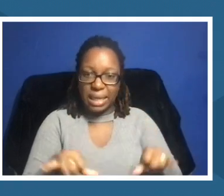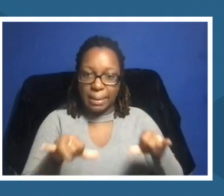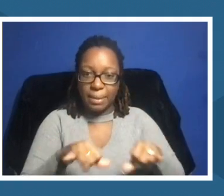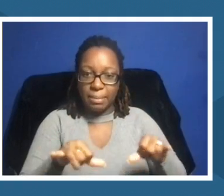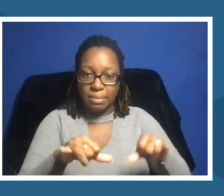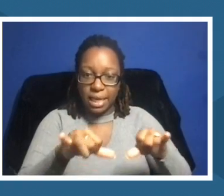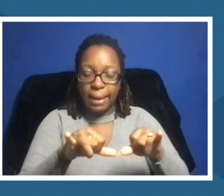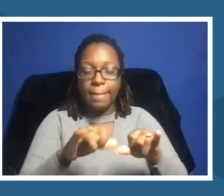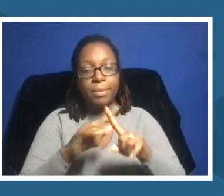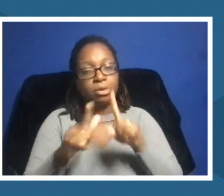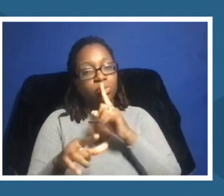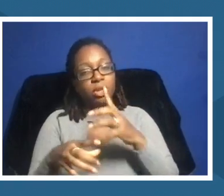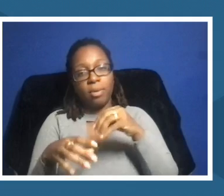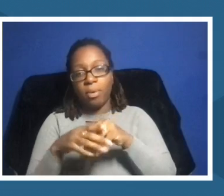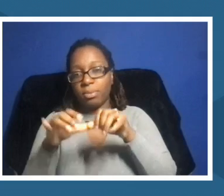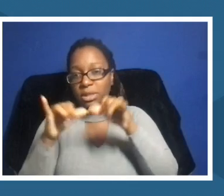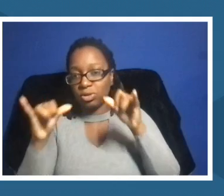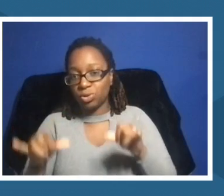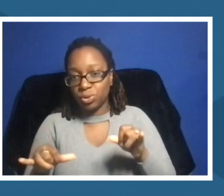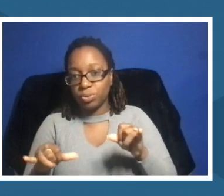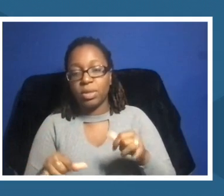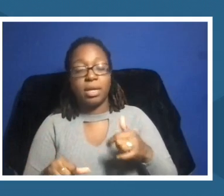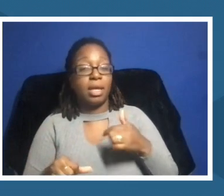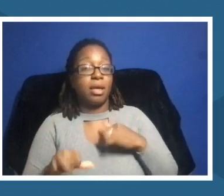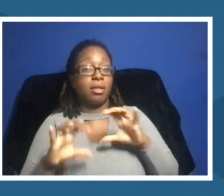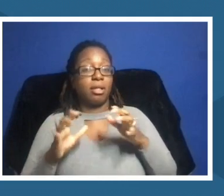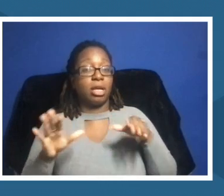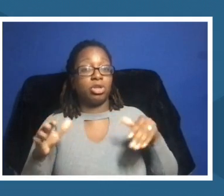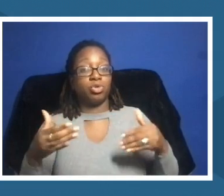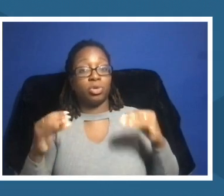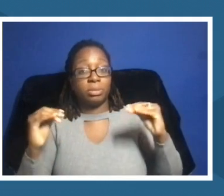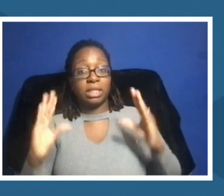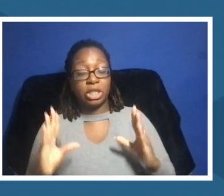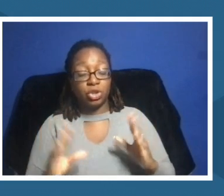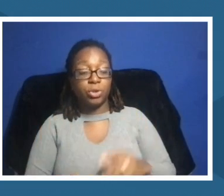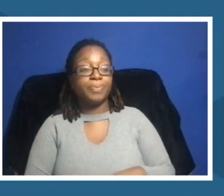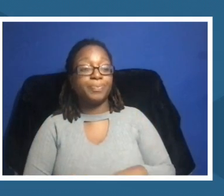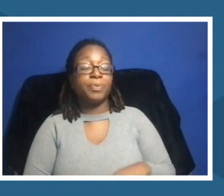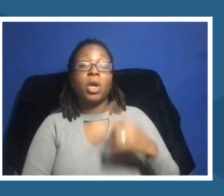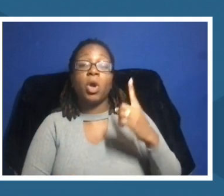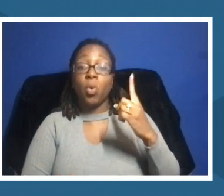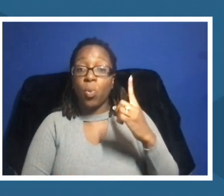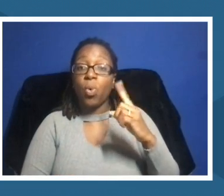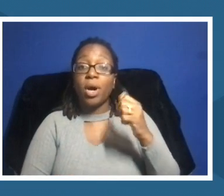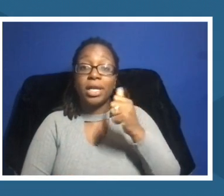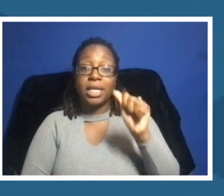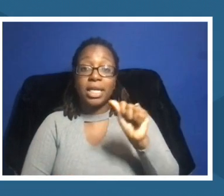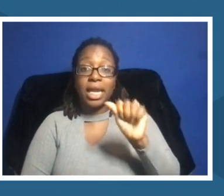as a classroom teacher i had an asian student come in one day